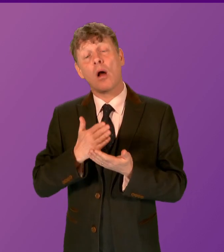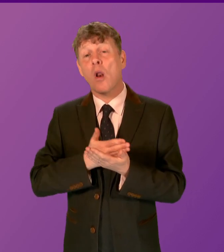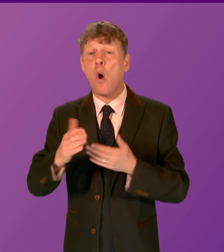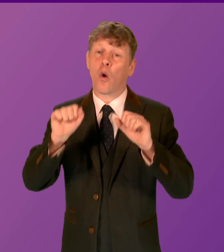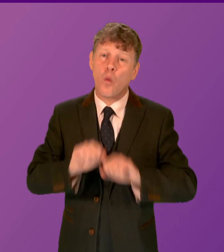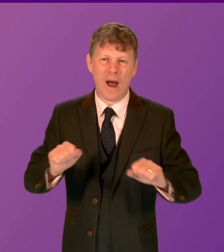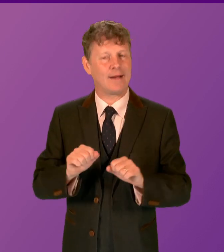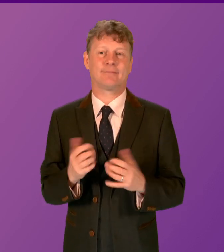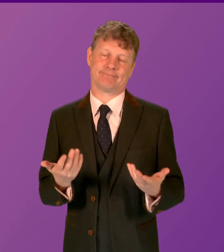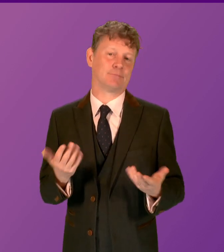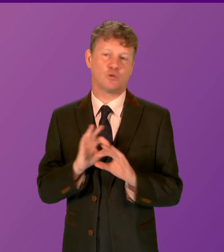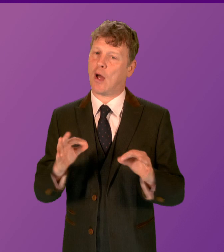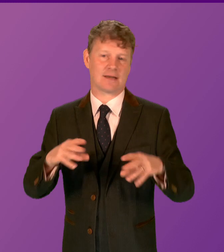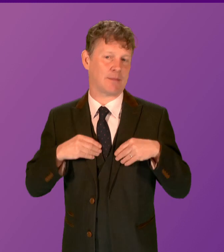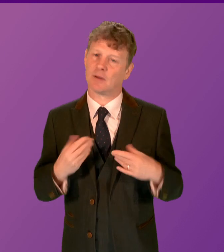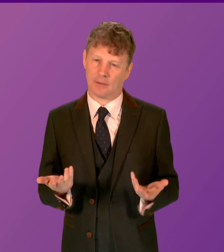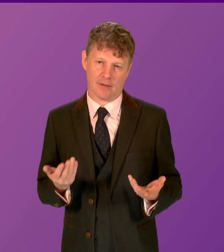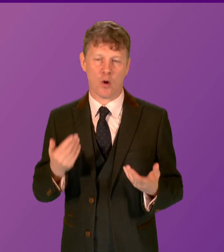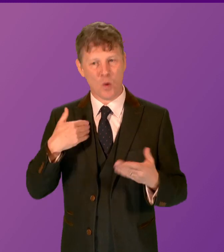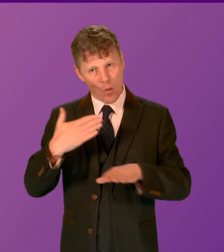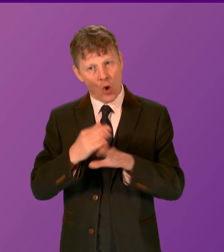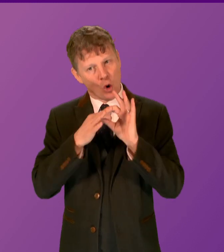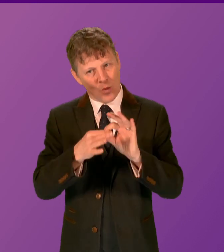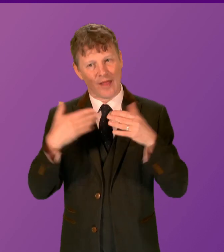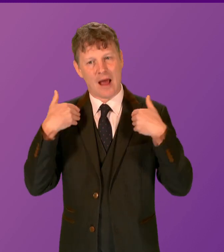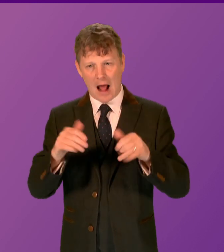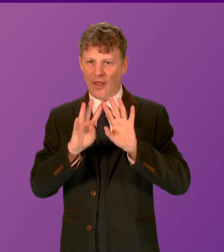We continue to work hard with health boards to reduce delays for patients.